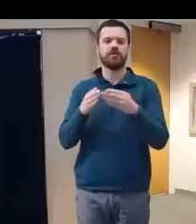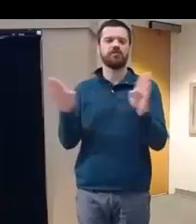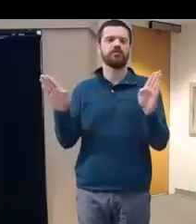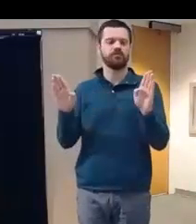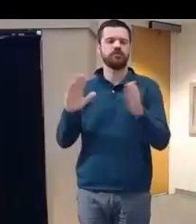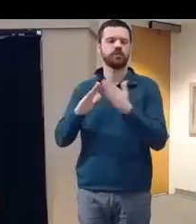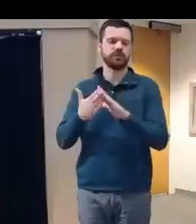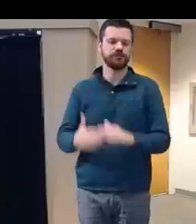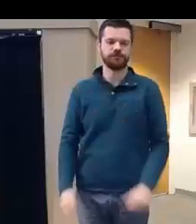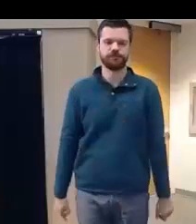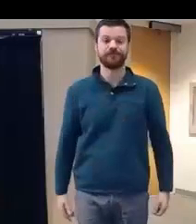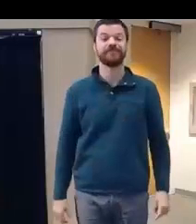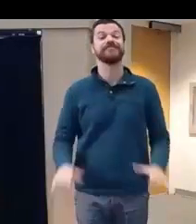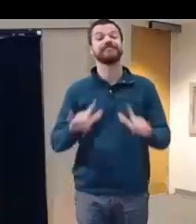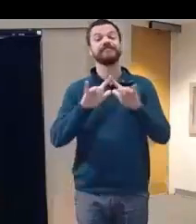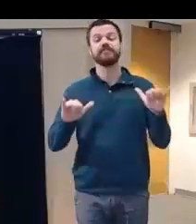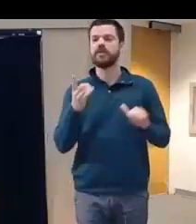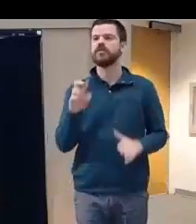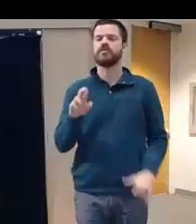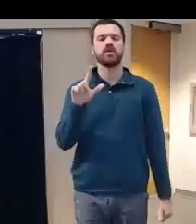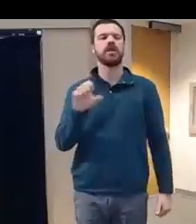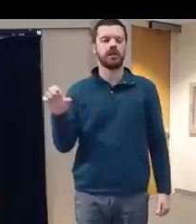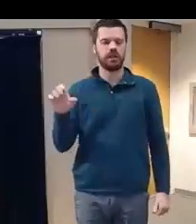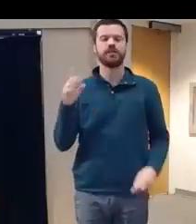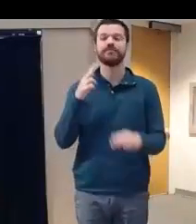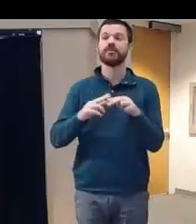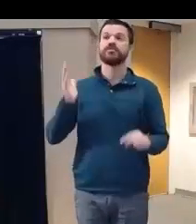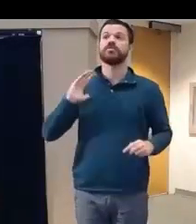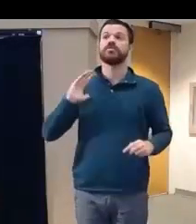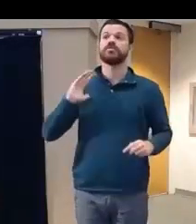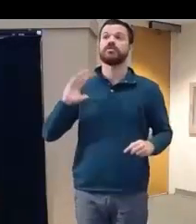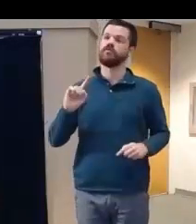at the same time Dr Lee mentioned in the first Grand rounds of the series that our